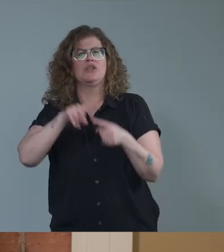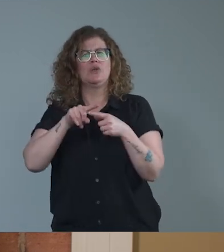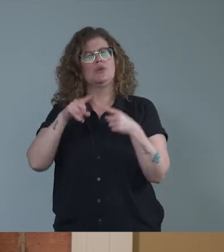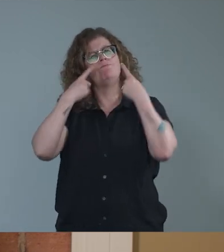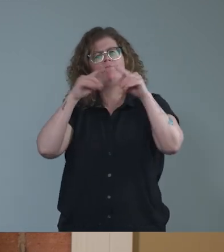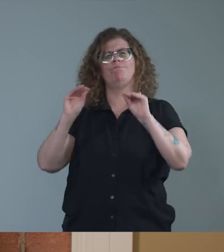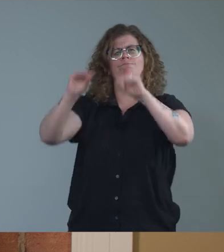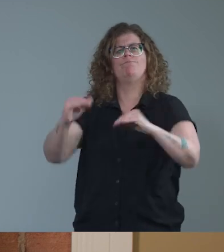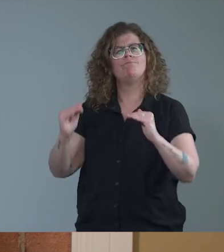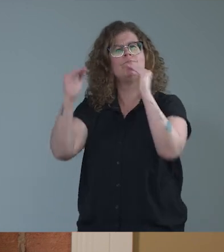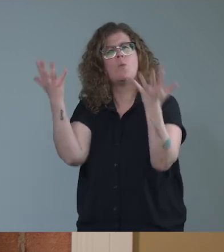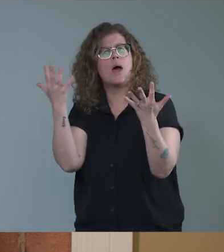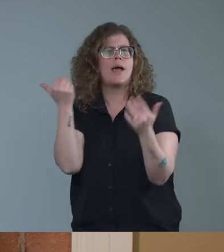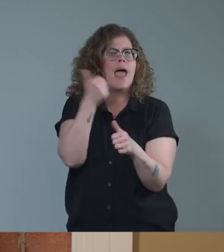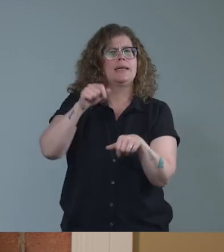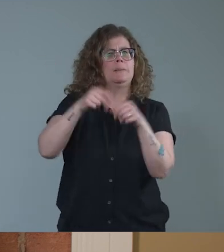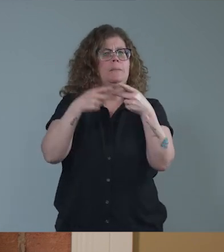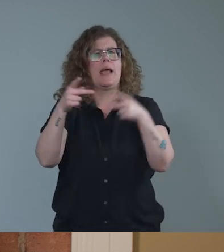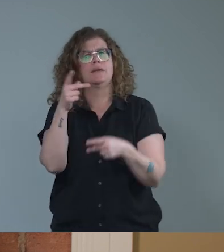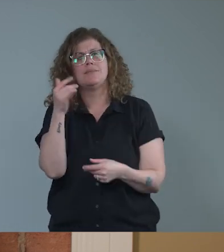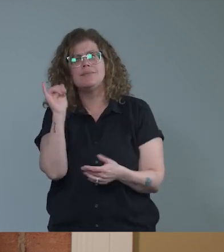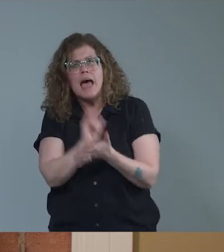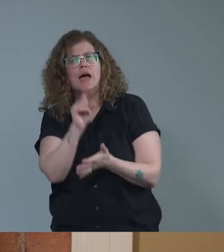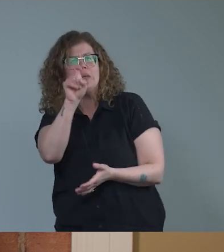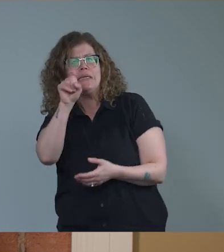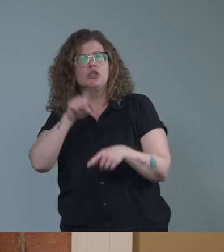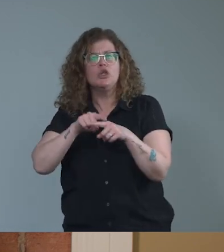So those would be things like a call before you dig or development and building